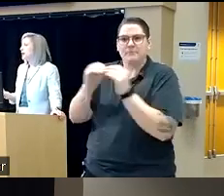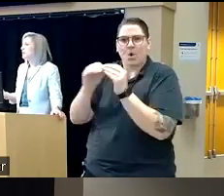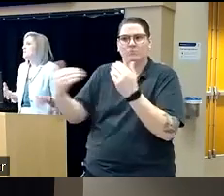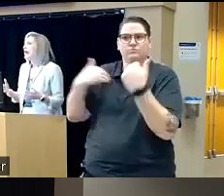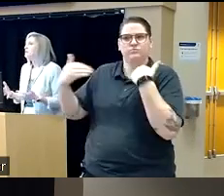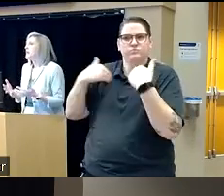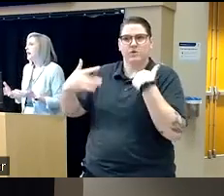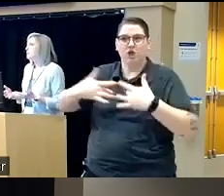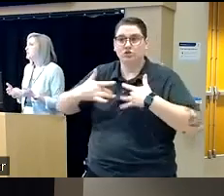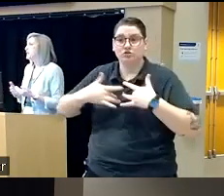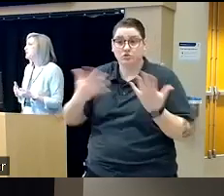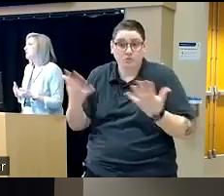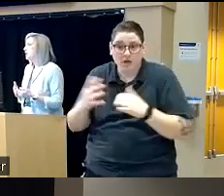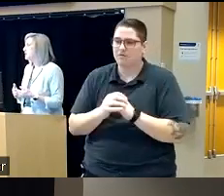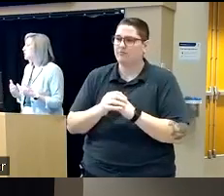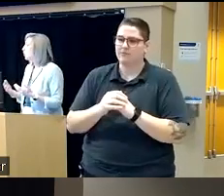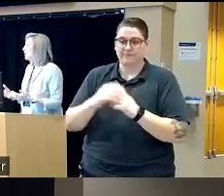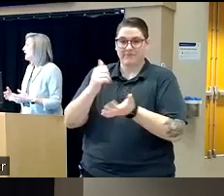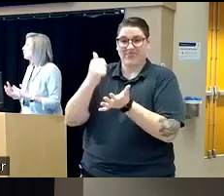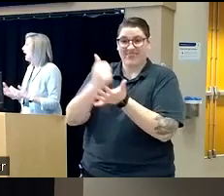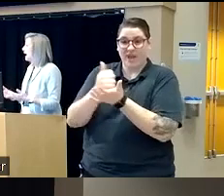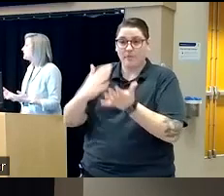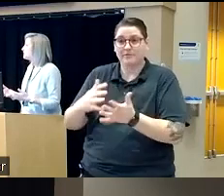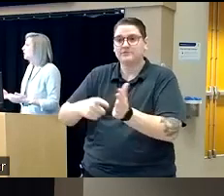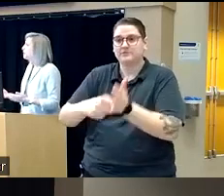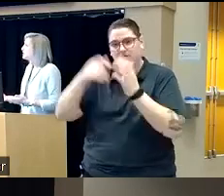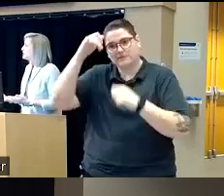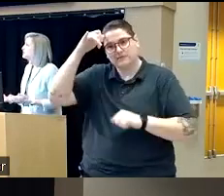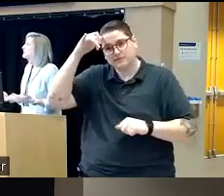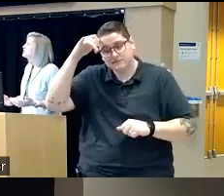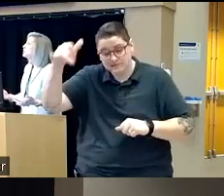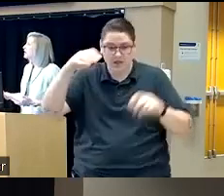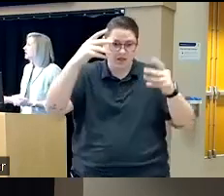about the amount of time it takes our therapist to coordinate rides for our patients to get to